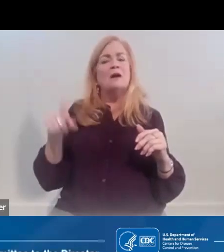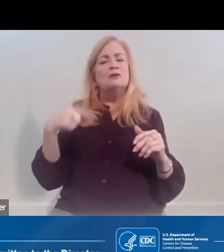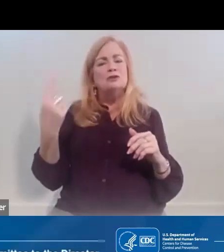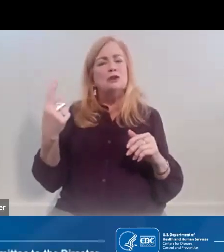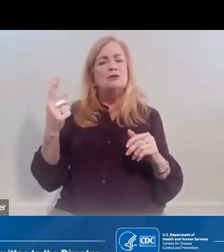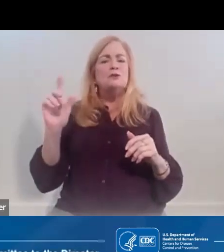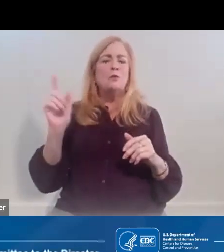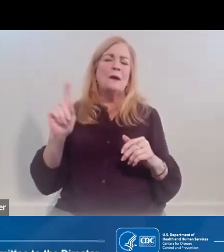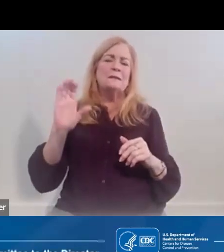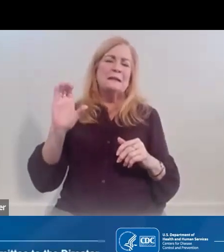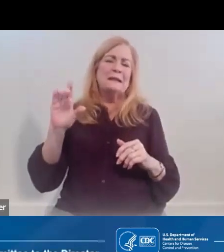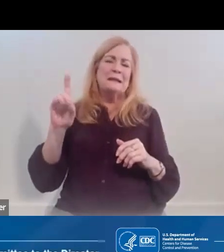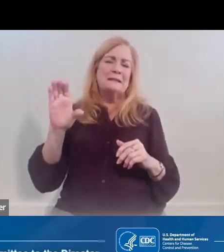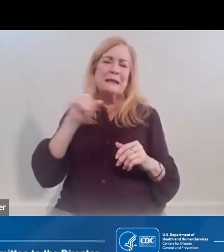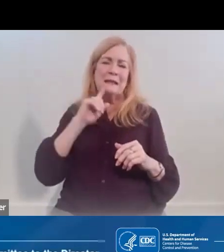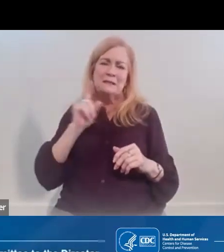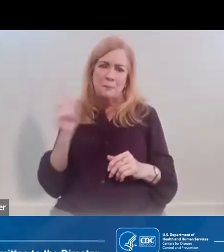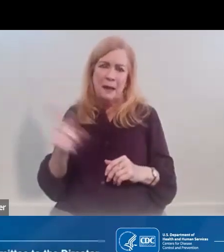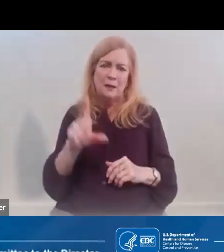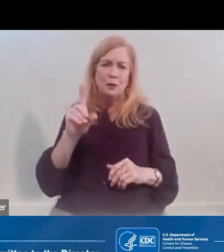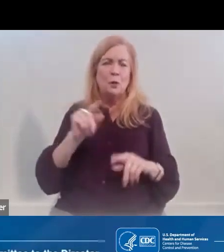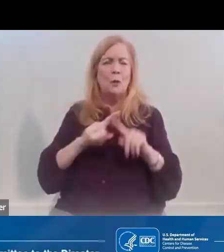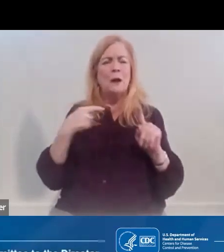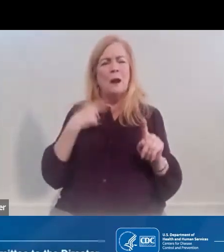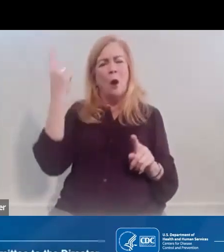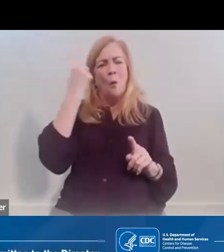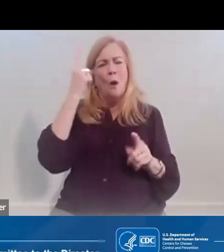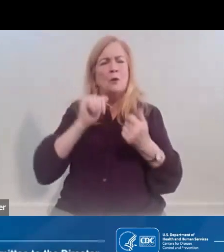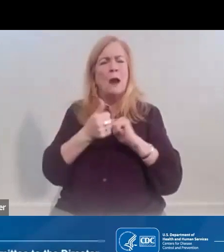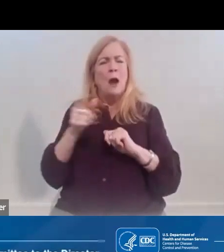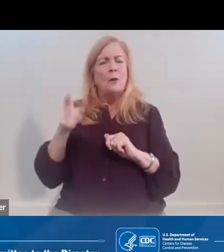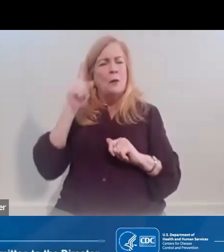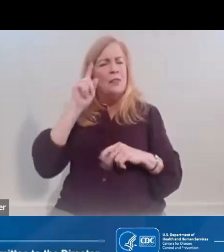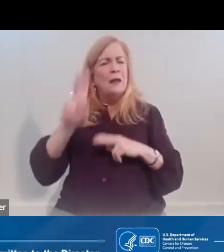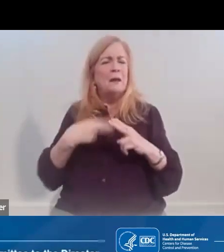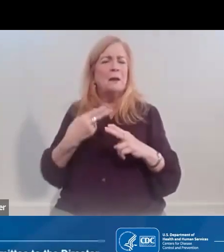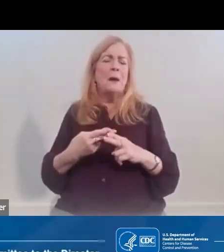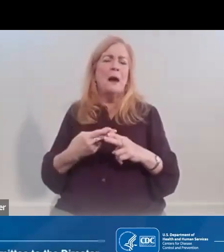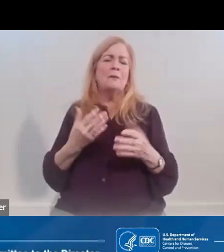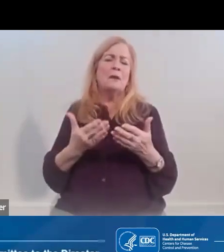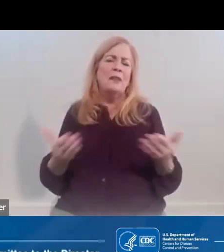So just wondering how you're thinking about initiatives across agencies to really think